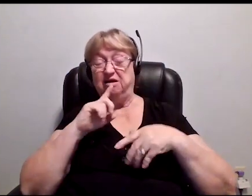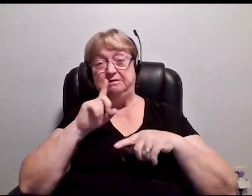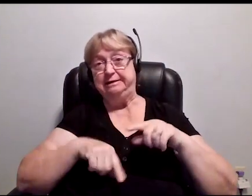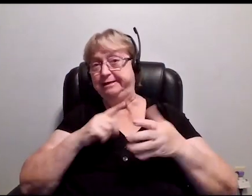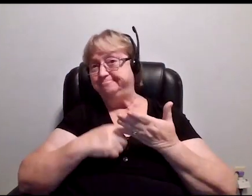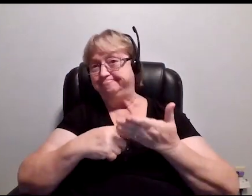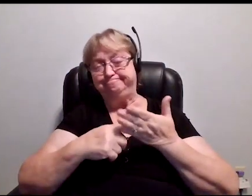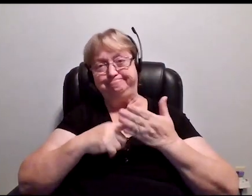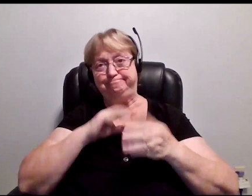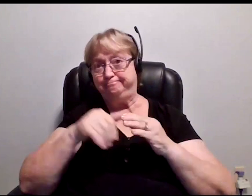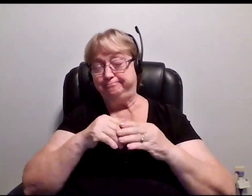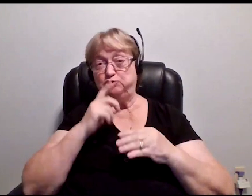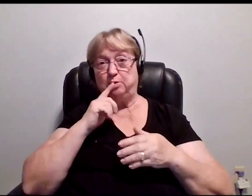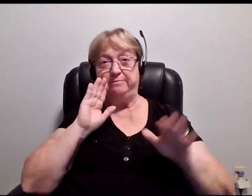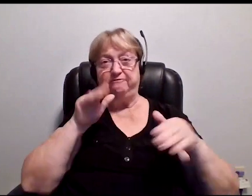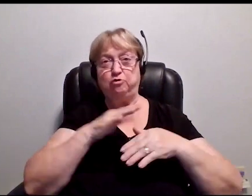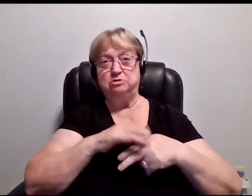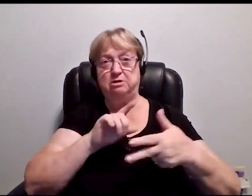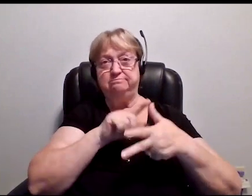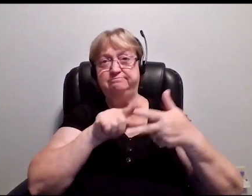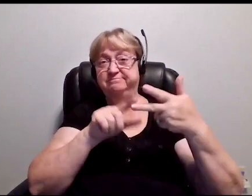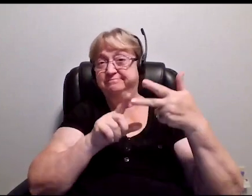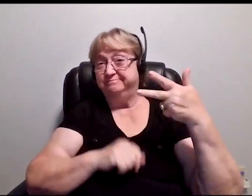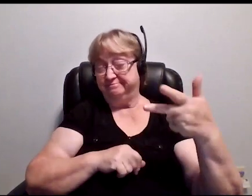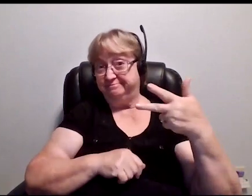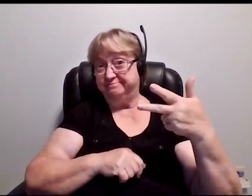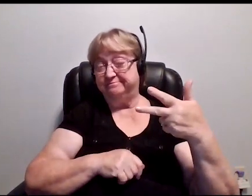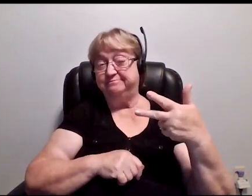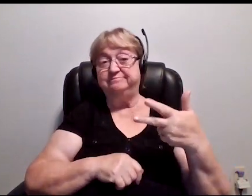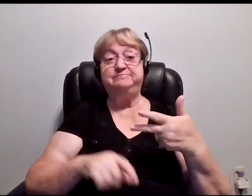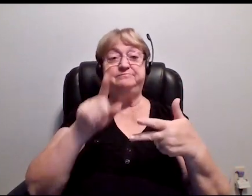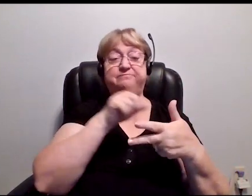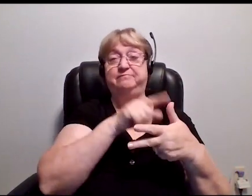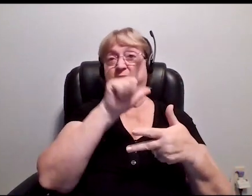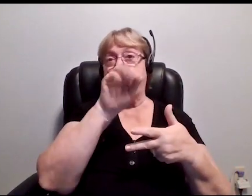on those first three. Let's turn our attention first to the laboratory setting.